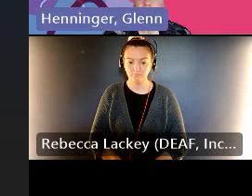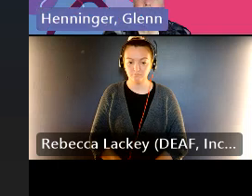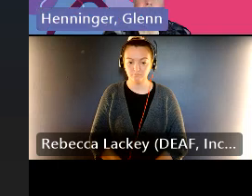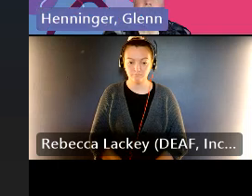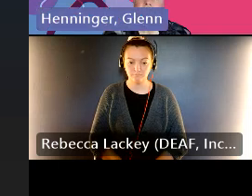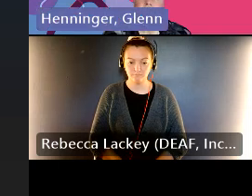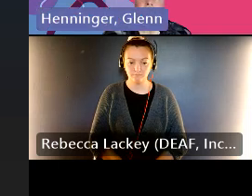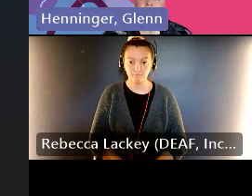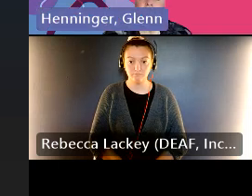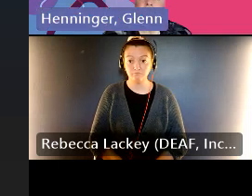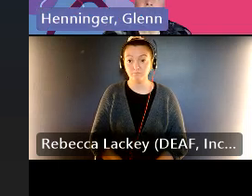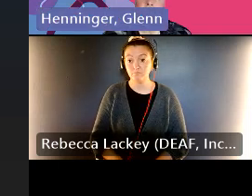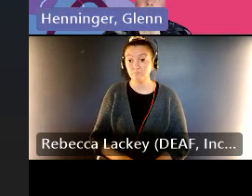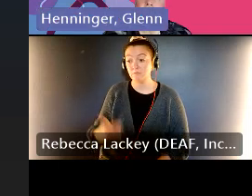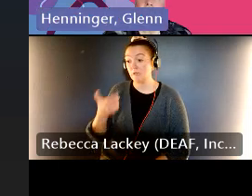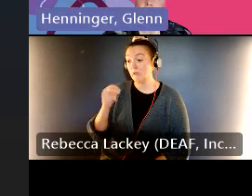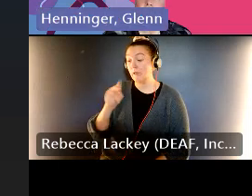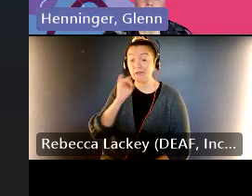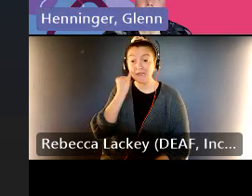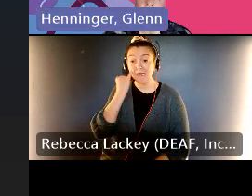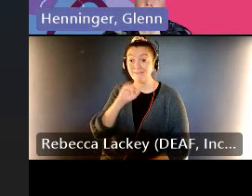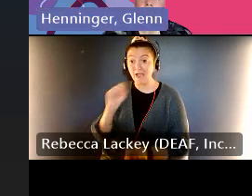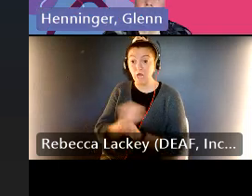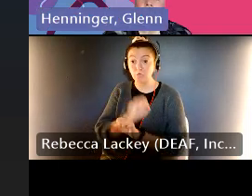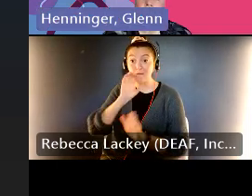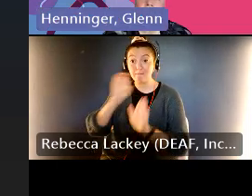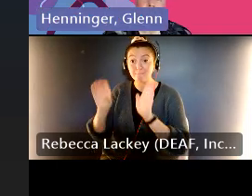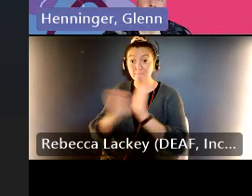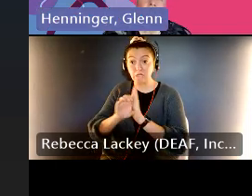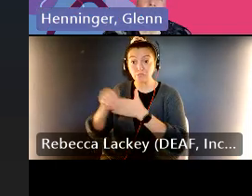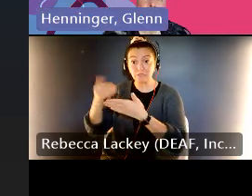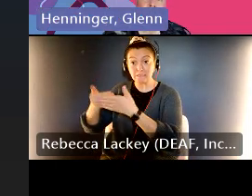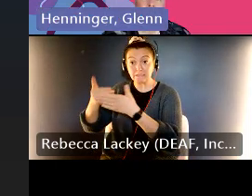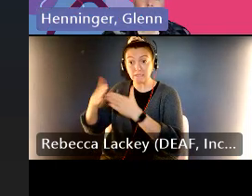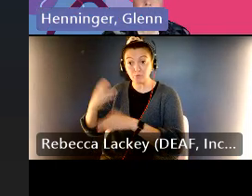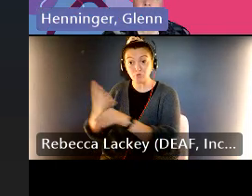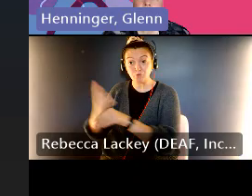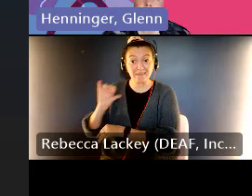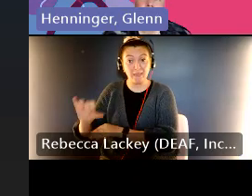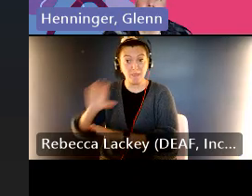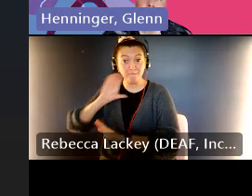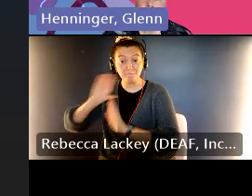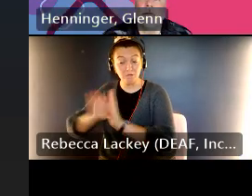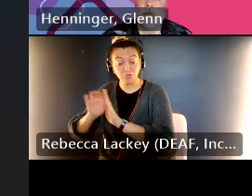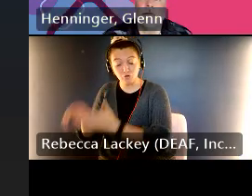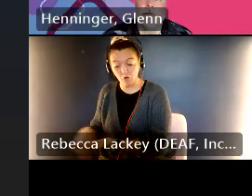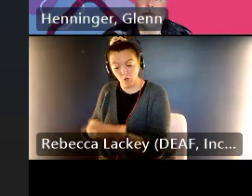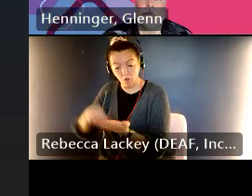Yeah, if you just take an actual picture of that, a neighbor can use that picture to get to